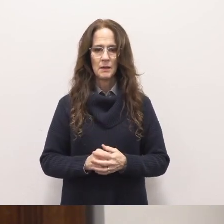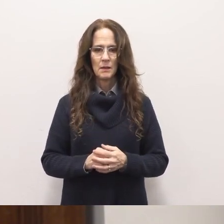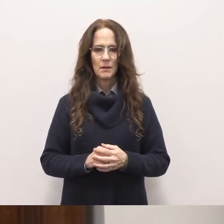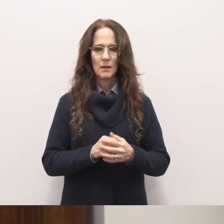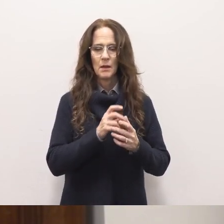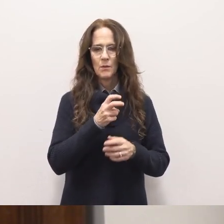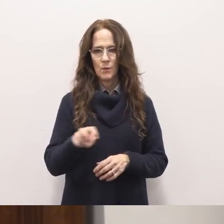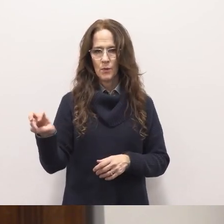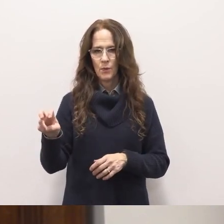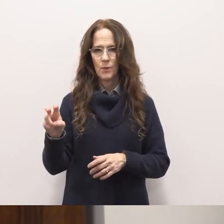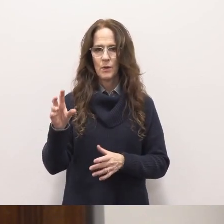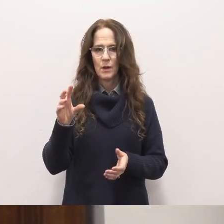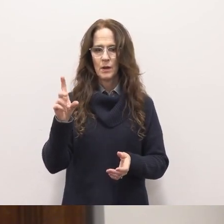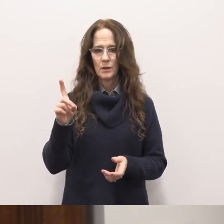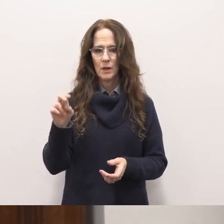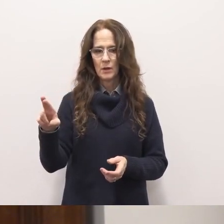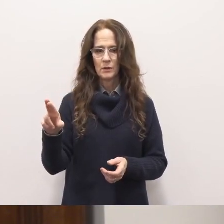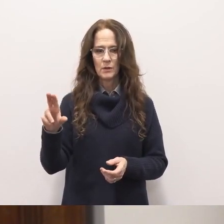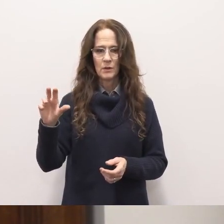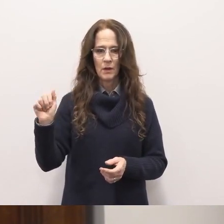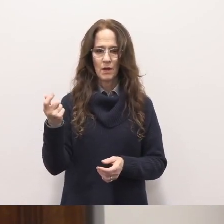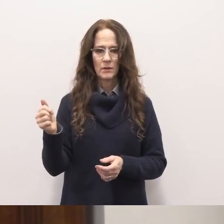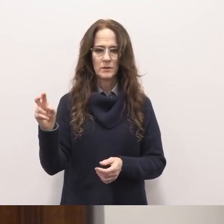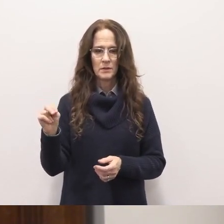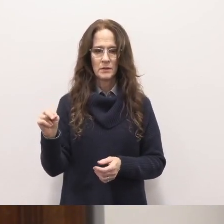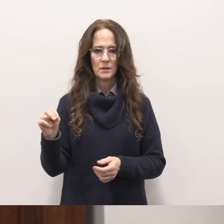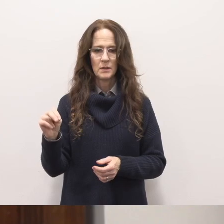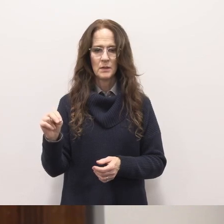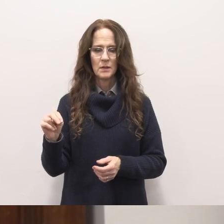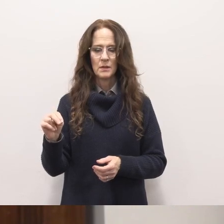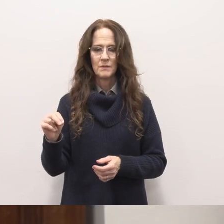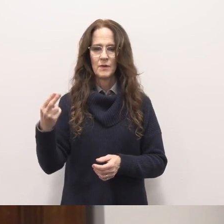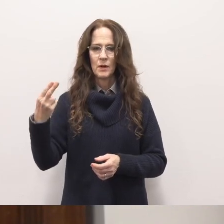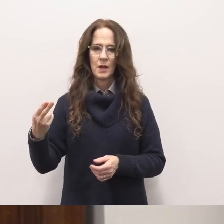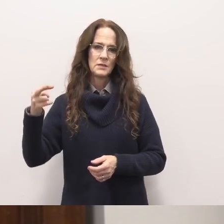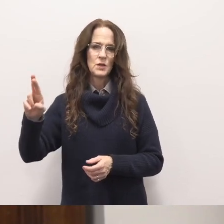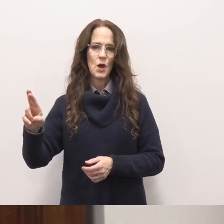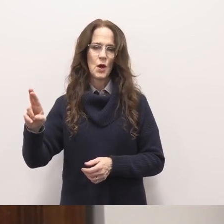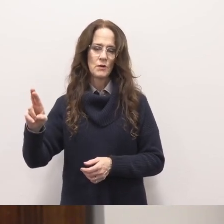our assistant superintendent of human resources, to provide specifics.